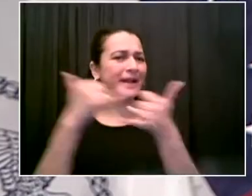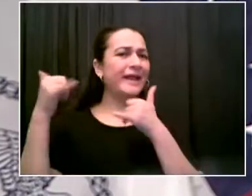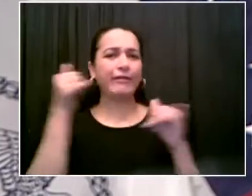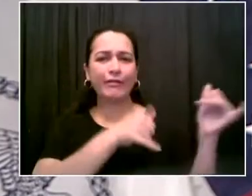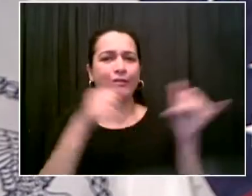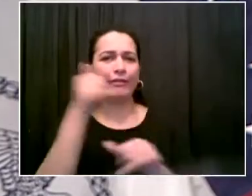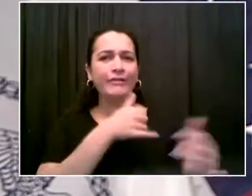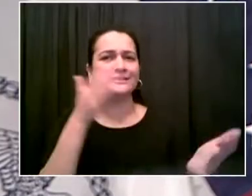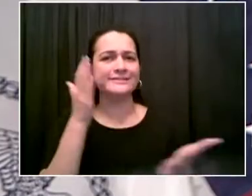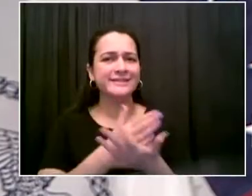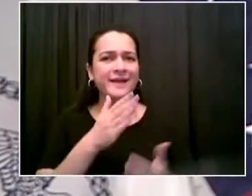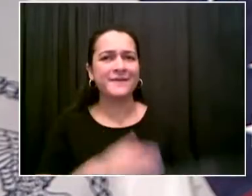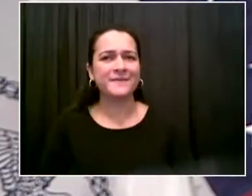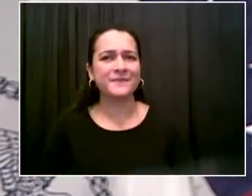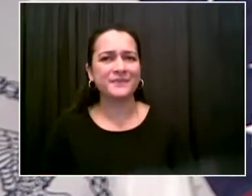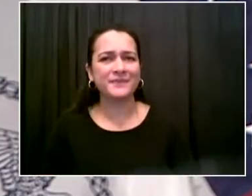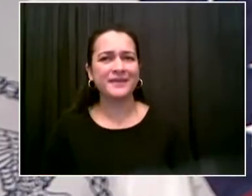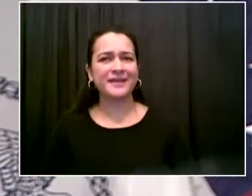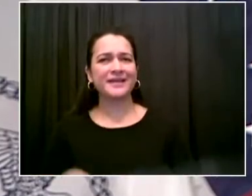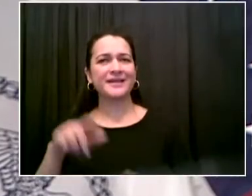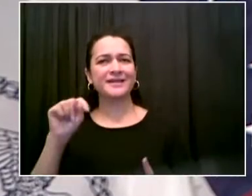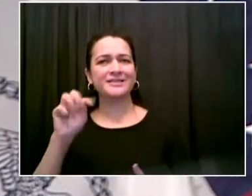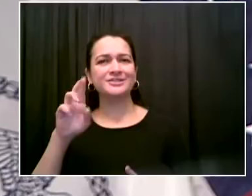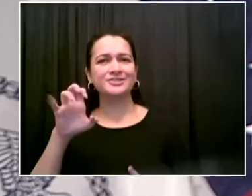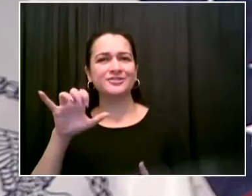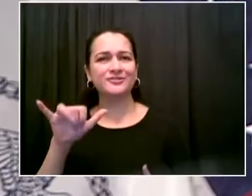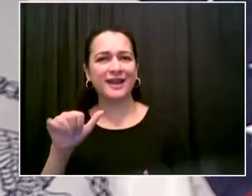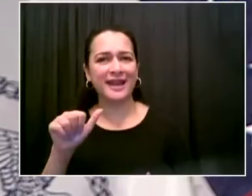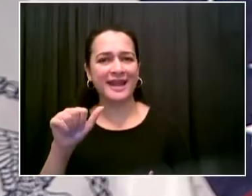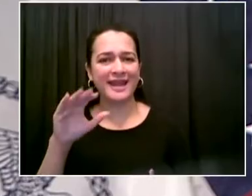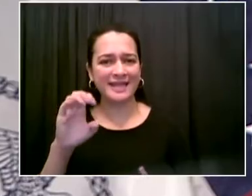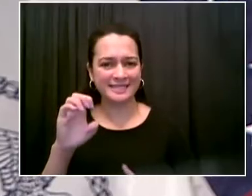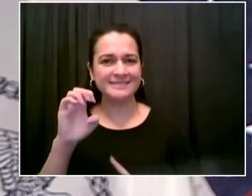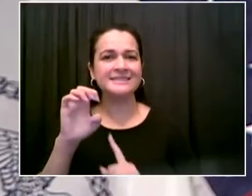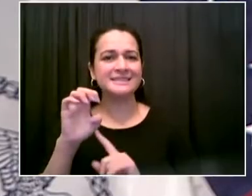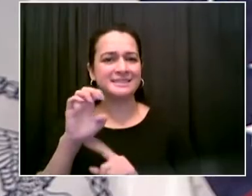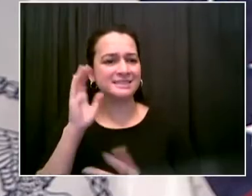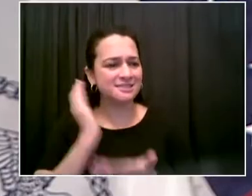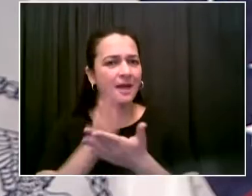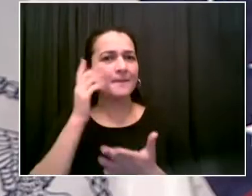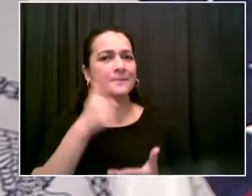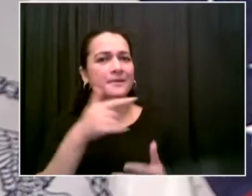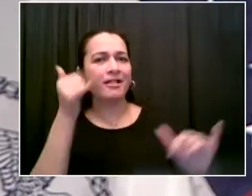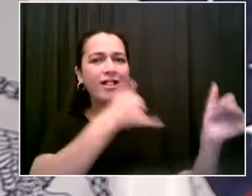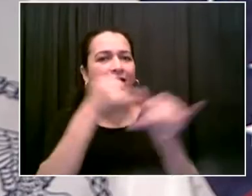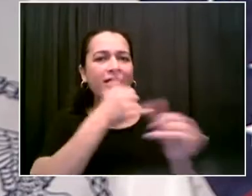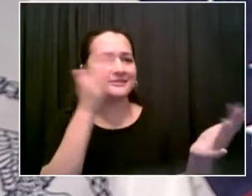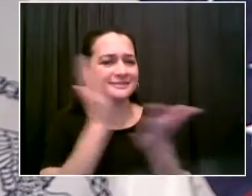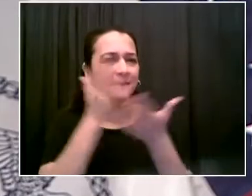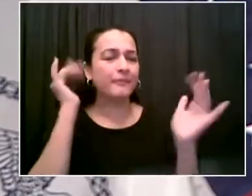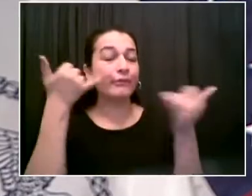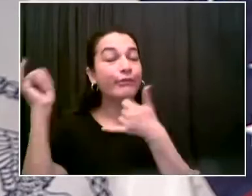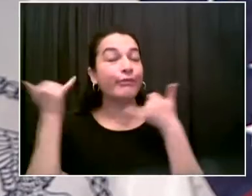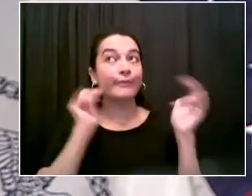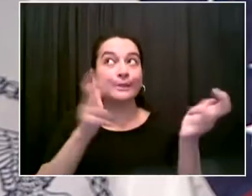HE SAYS THAT'S NOTAS BKEALTBL. TRAE YOUNG, THAT